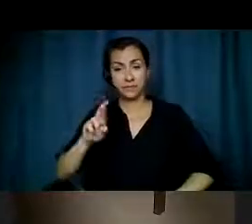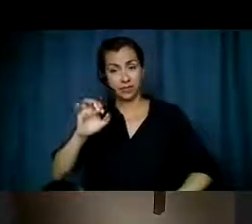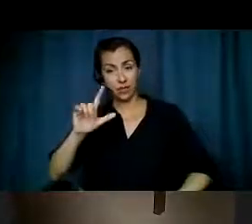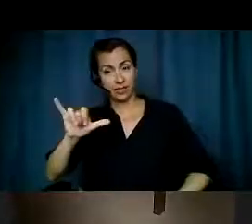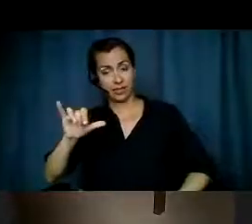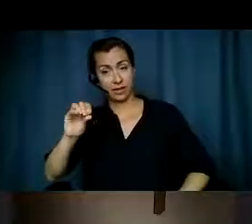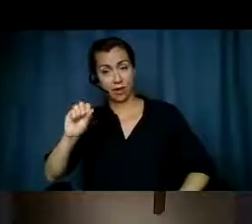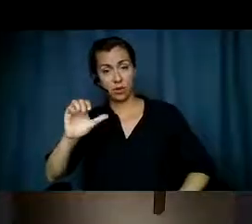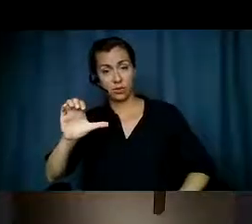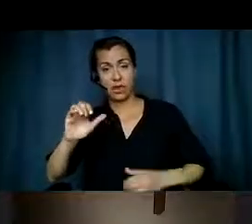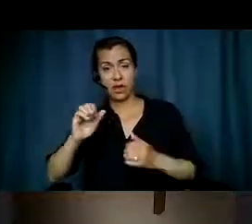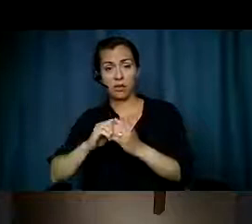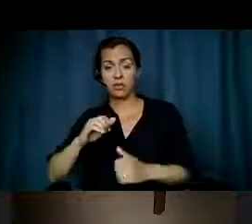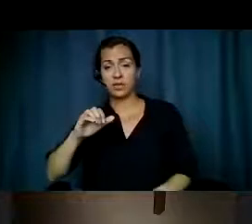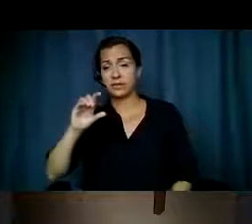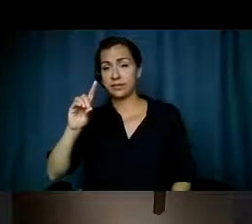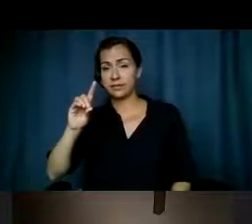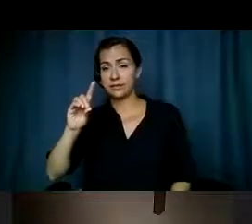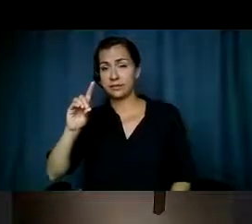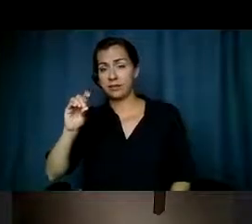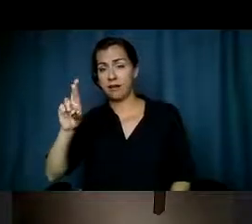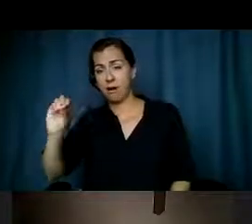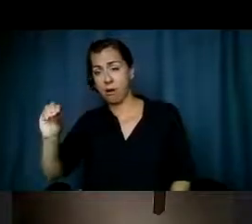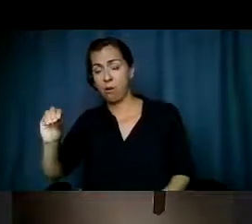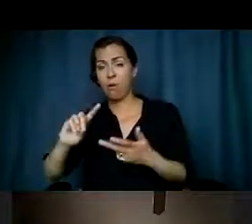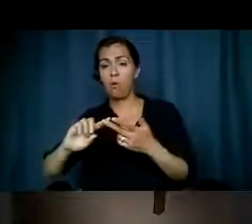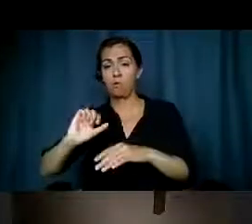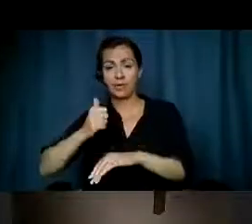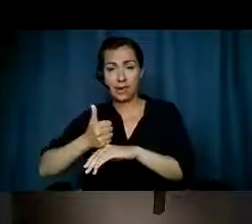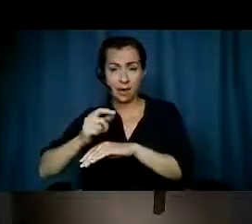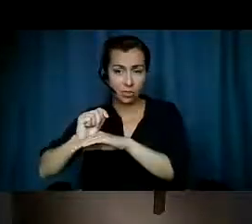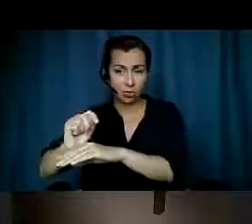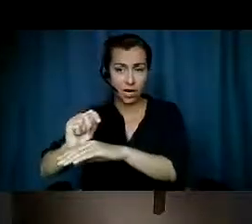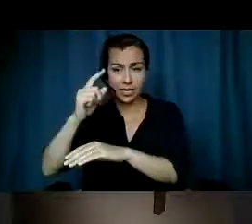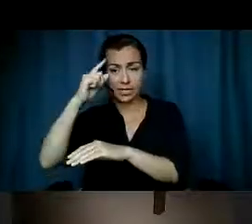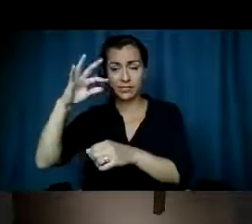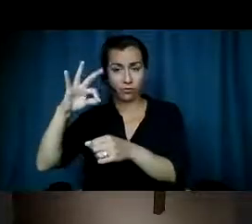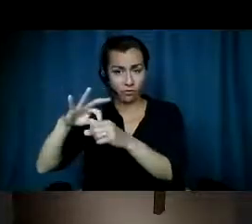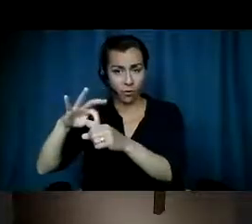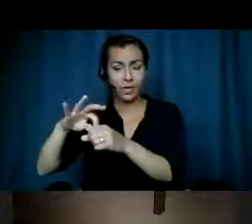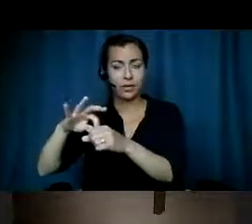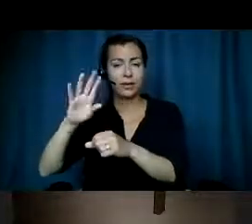inclusion, right? Yes that's correct.